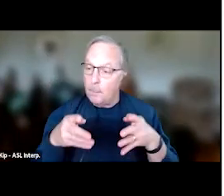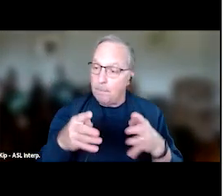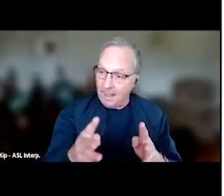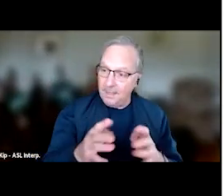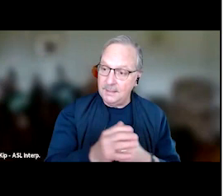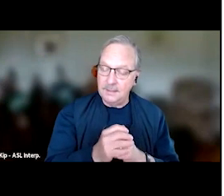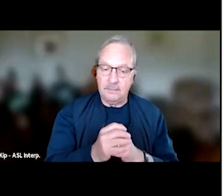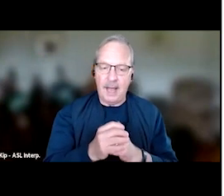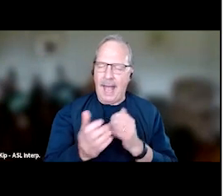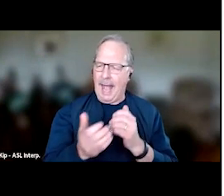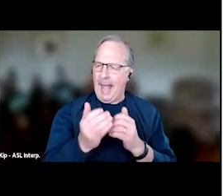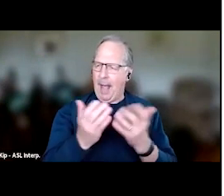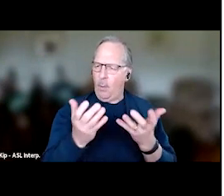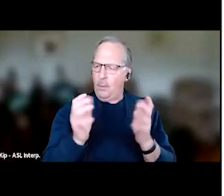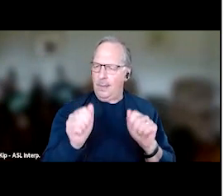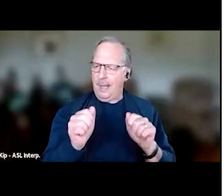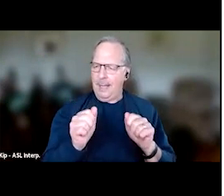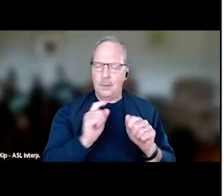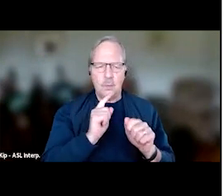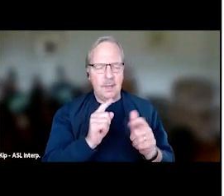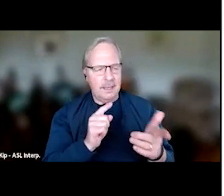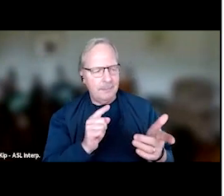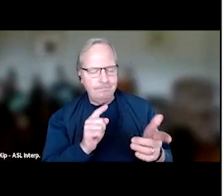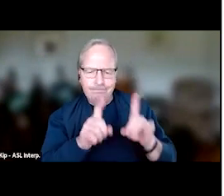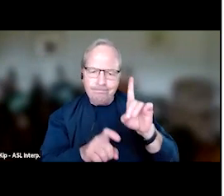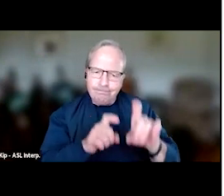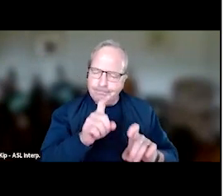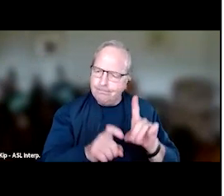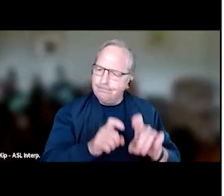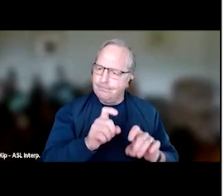of how one can really pull numbers from their community